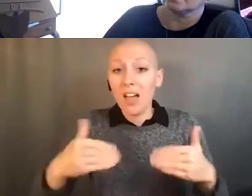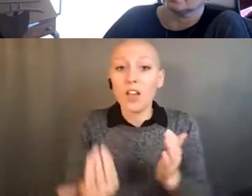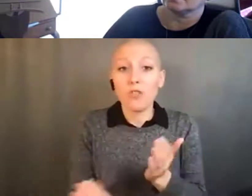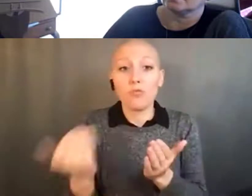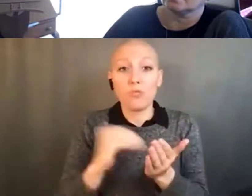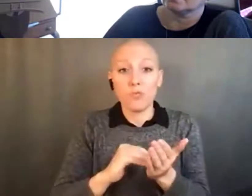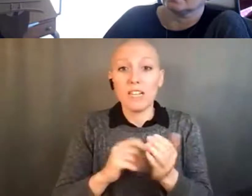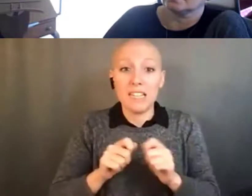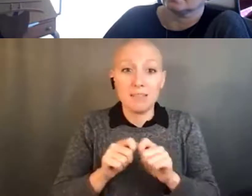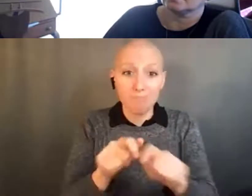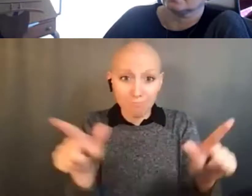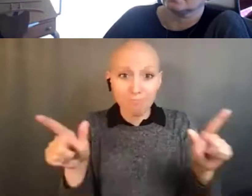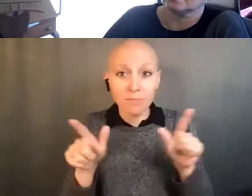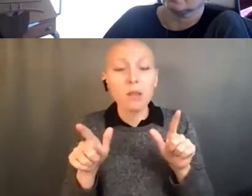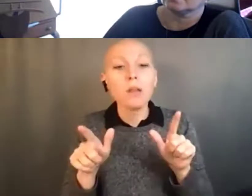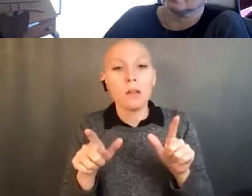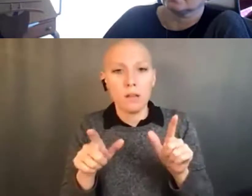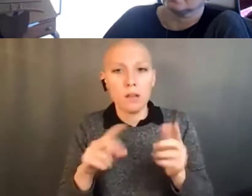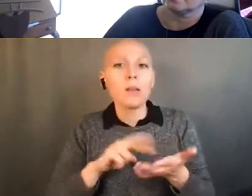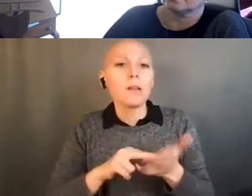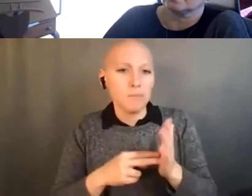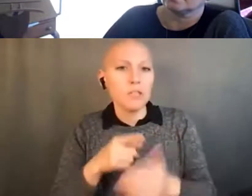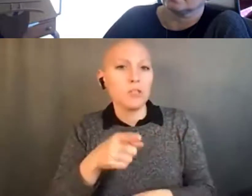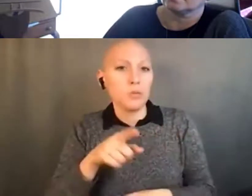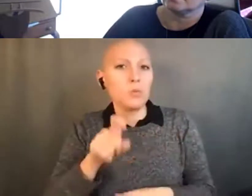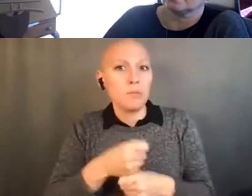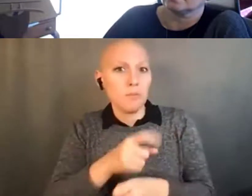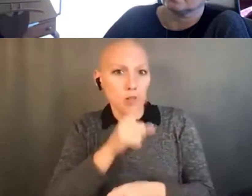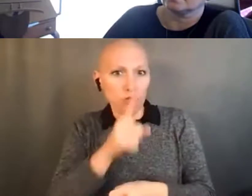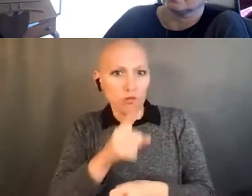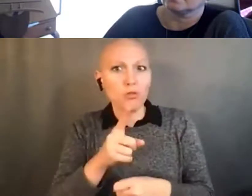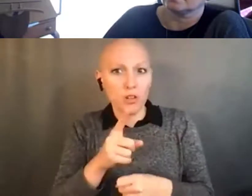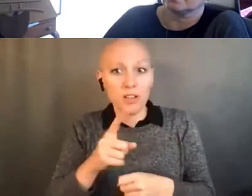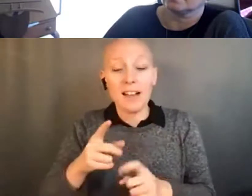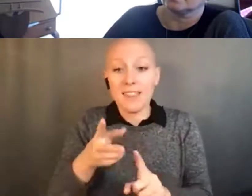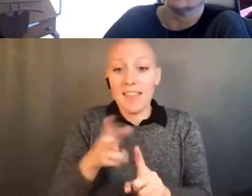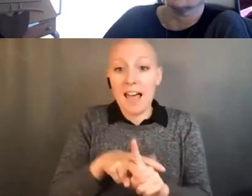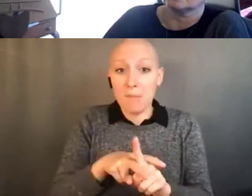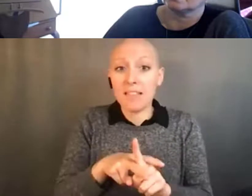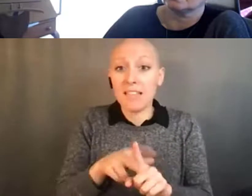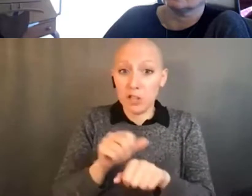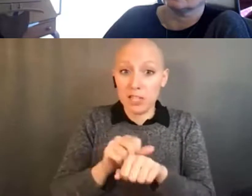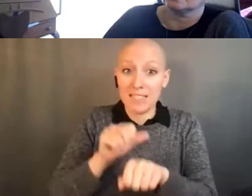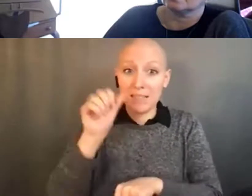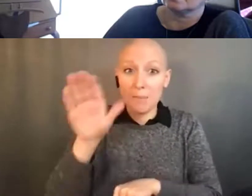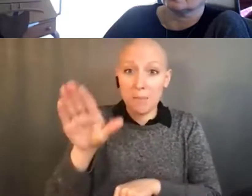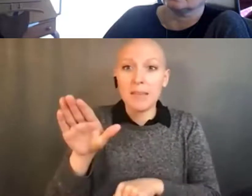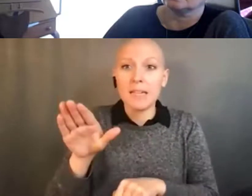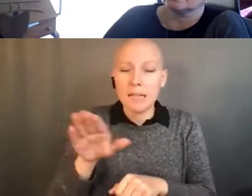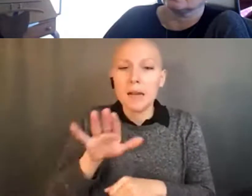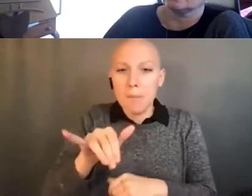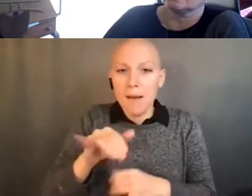that you have submitted your application by the last submission date, the last standard submission date